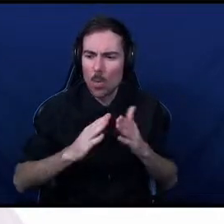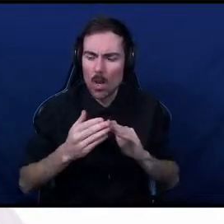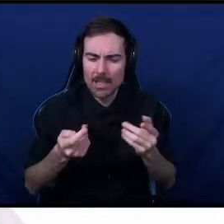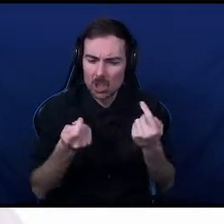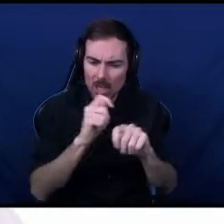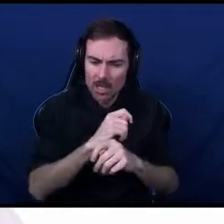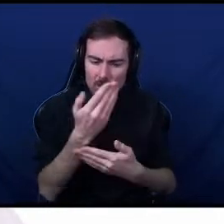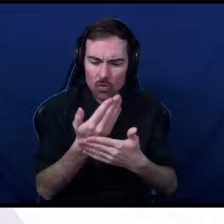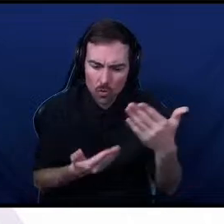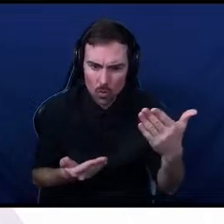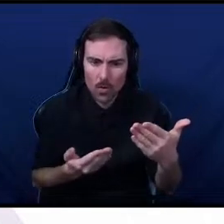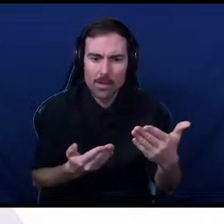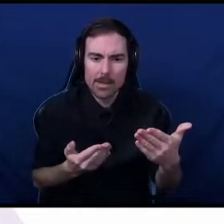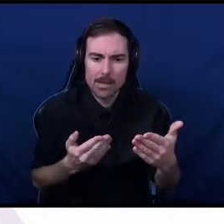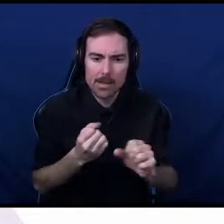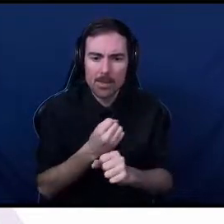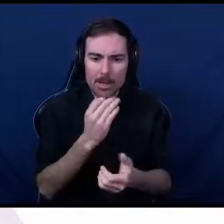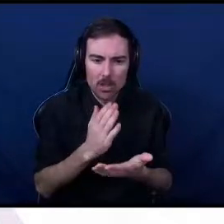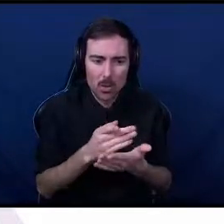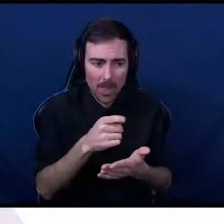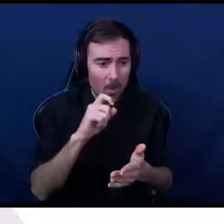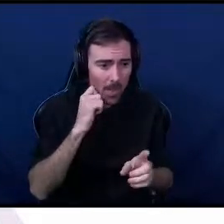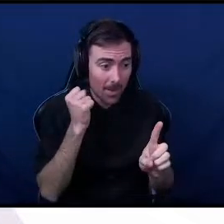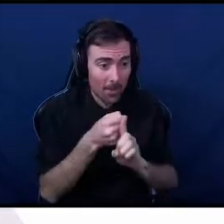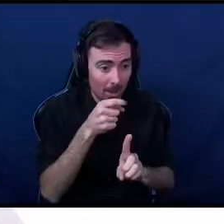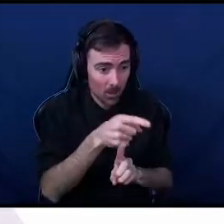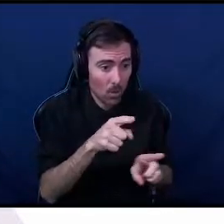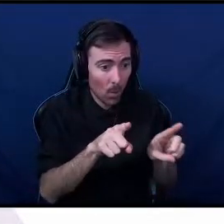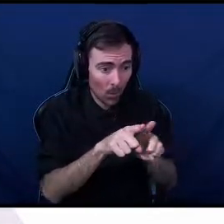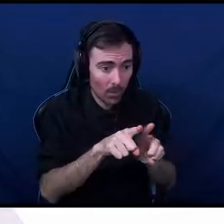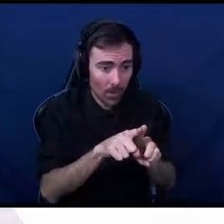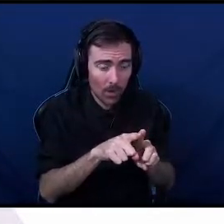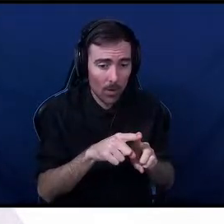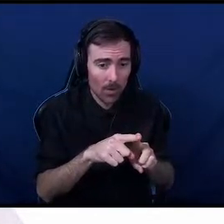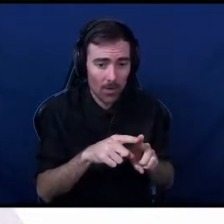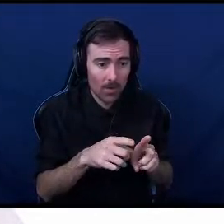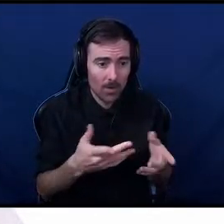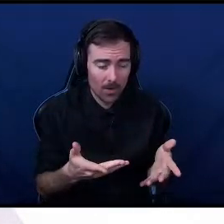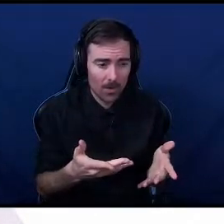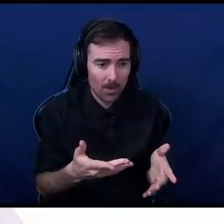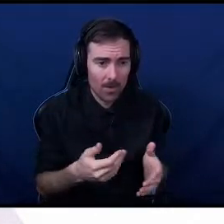i inflect it that it affects you as as much as it affects me and getting around those challenges, but I think